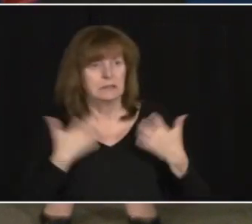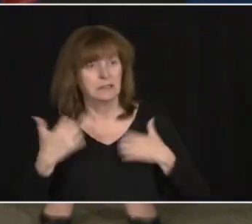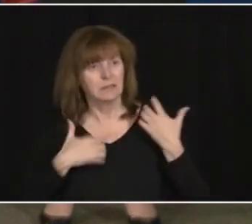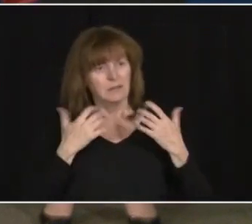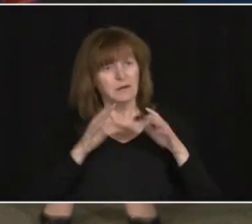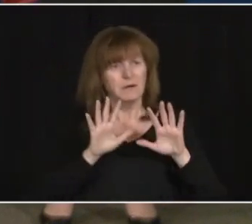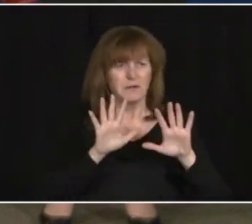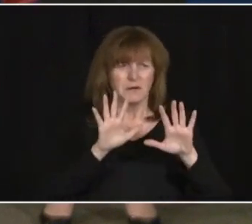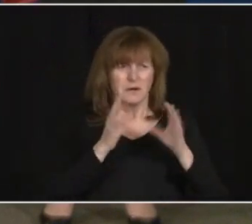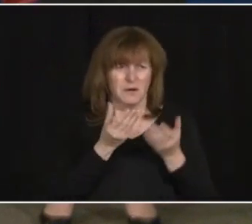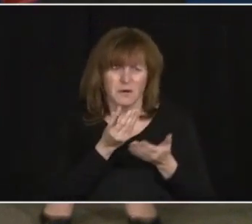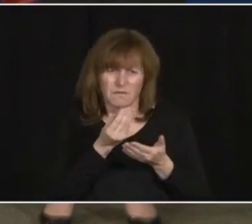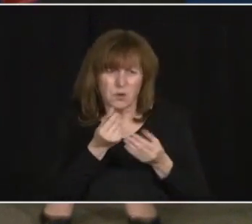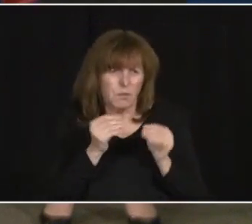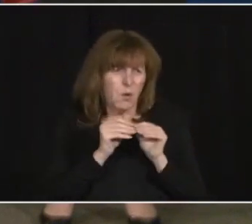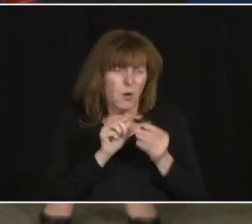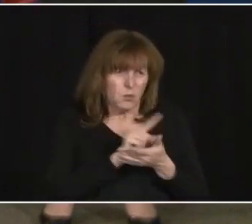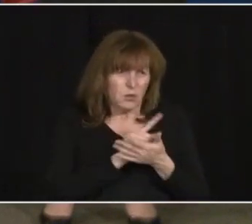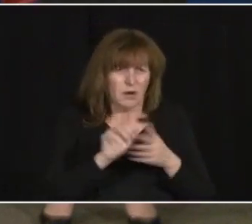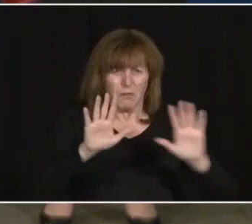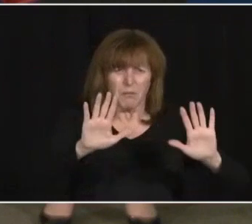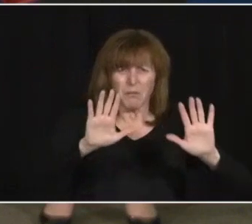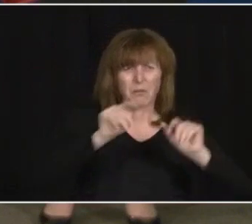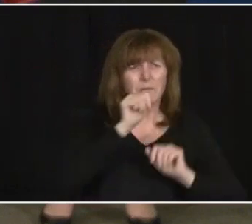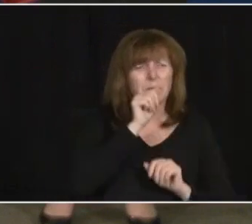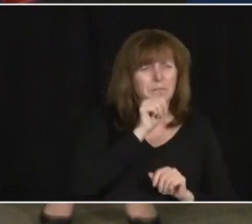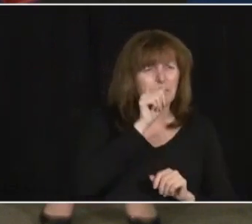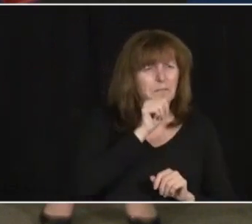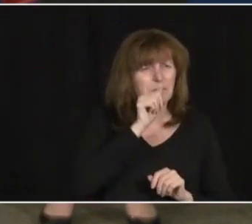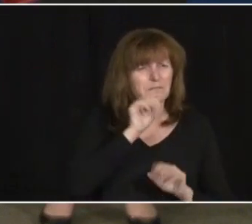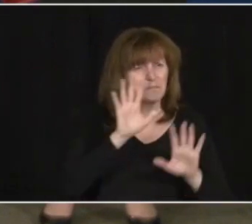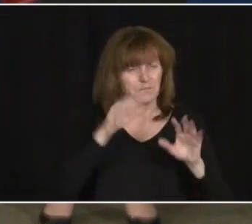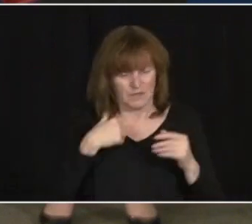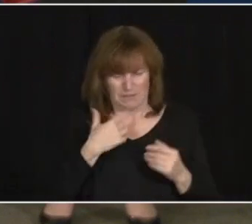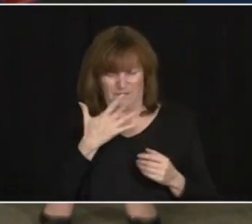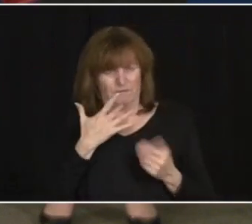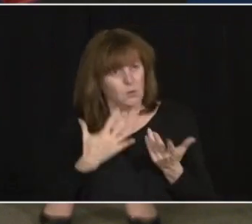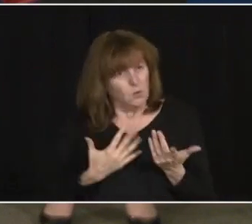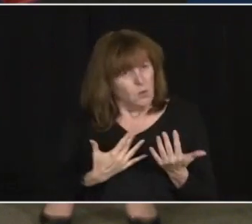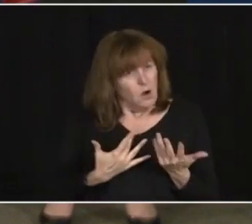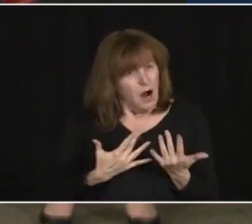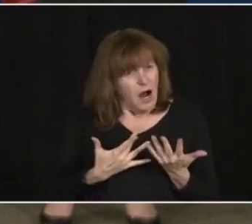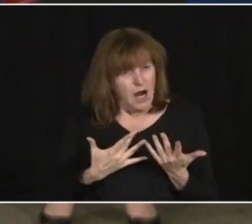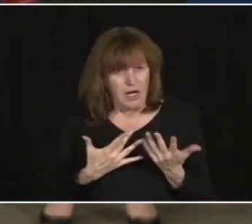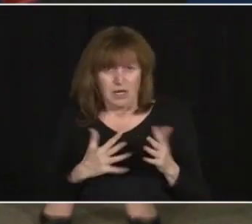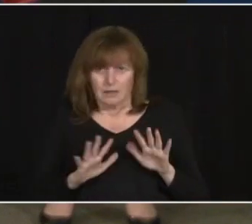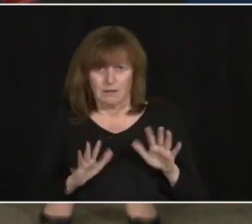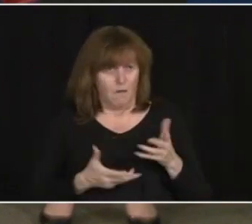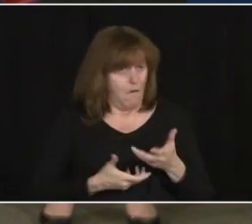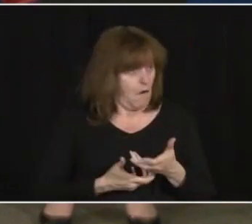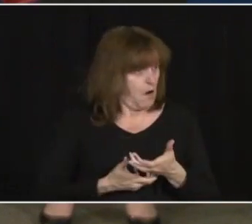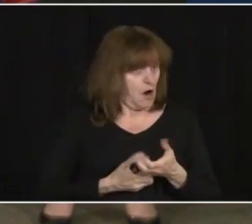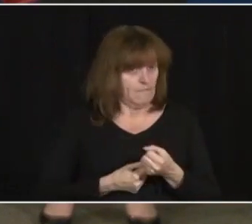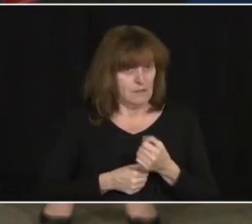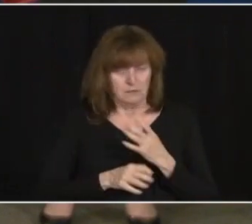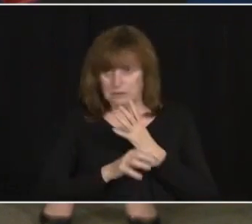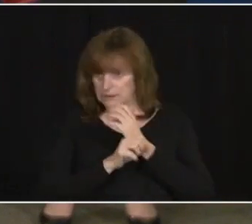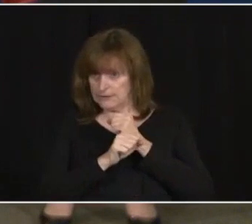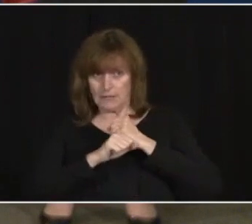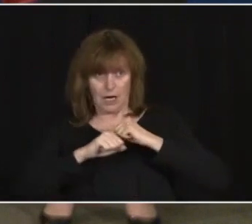and be safe then just opening it up so that is the number one priority,